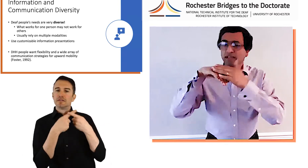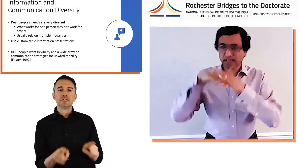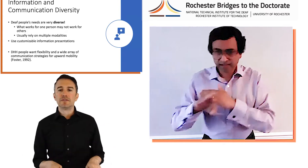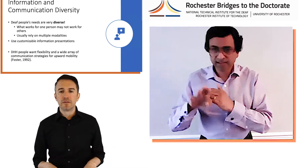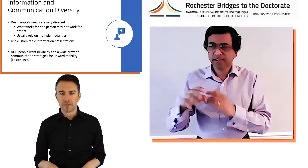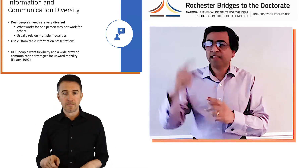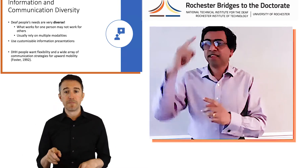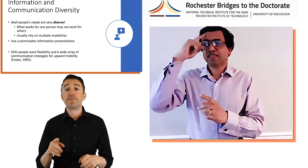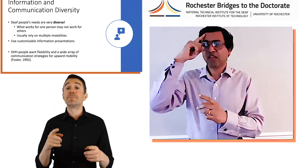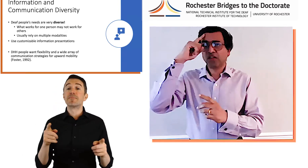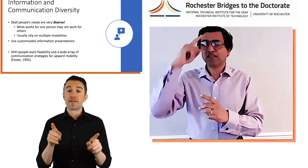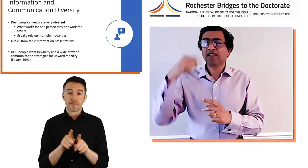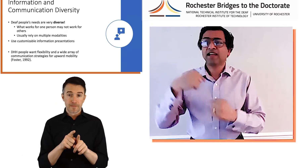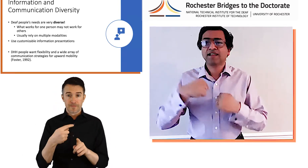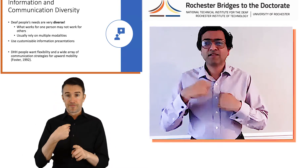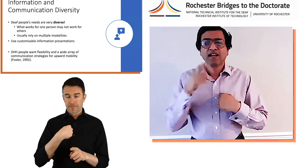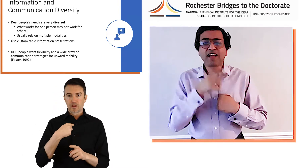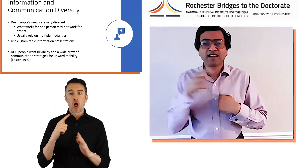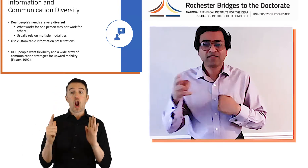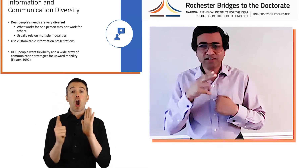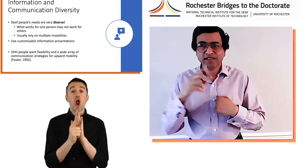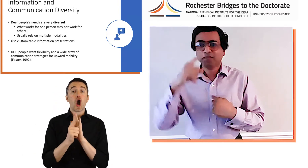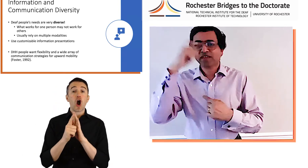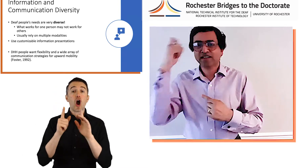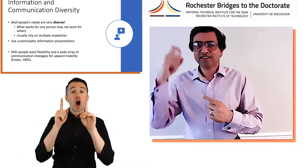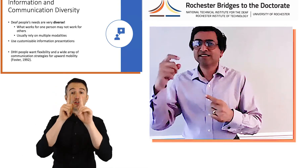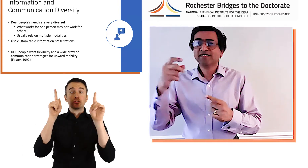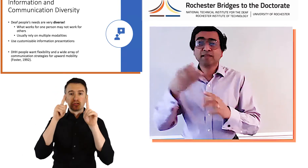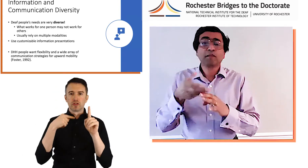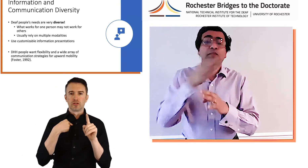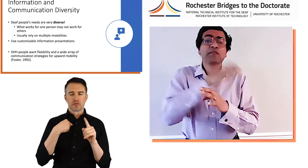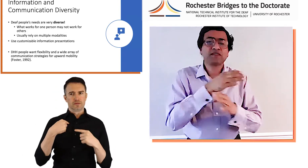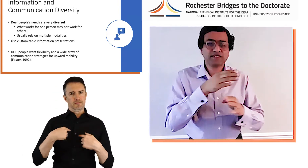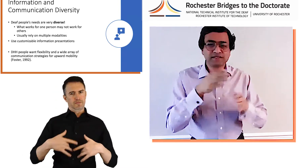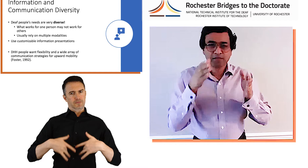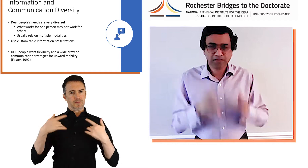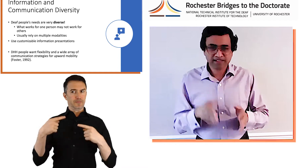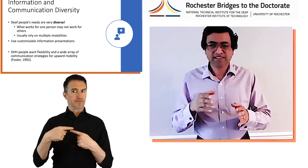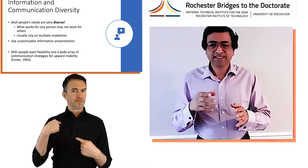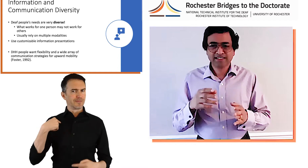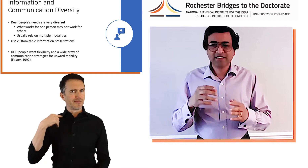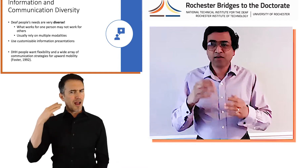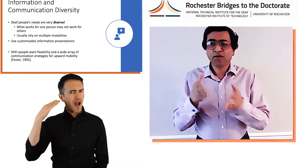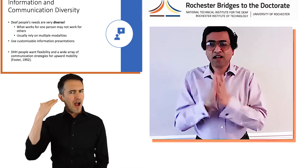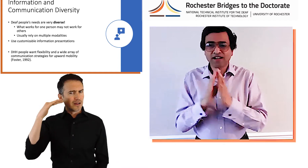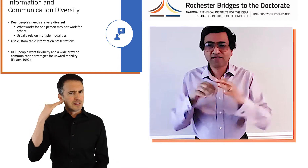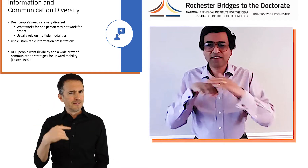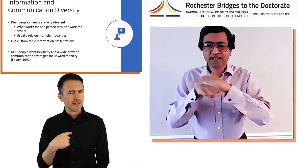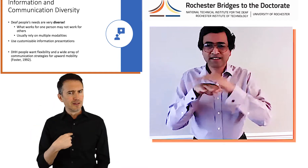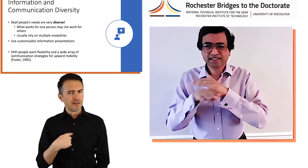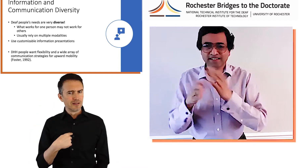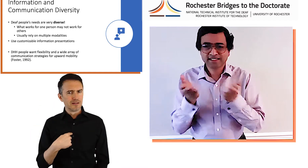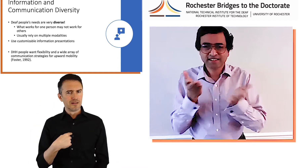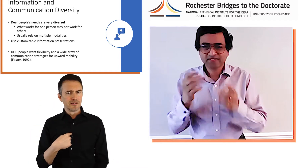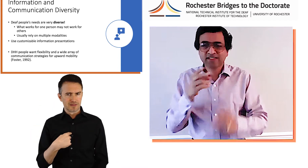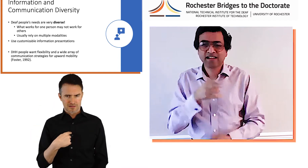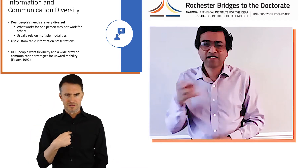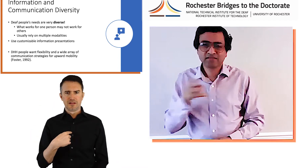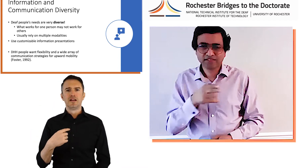When I went into law school, they thought I was hard of hearing, because the person that they had provided access services to previously was hard of hearing,